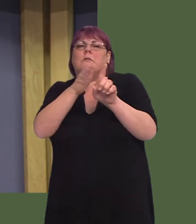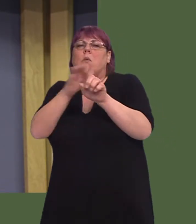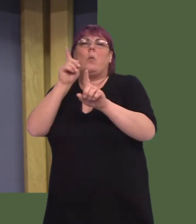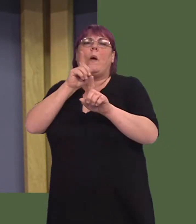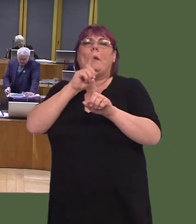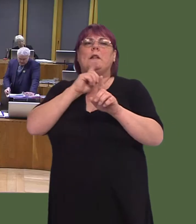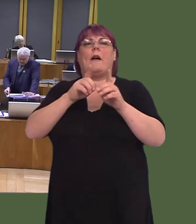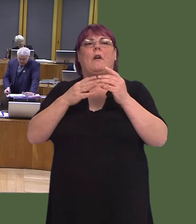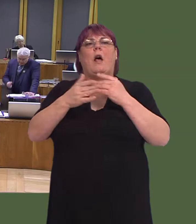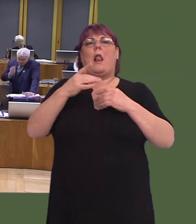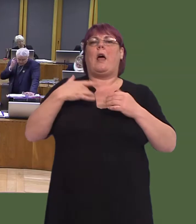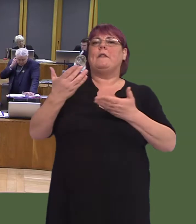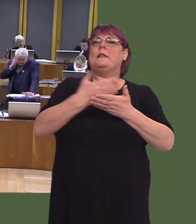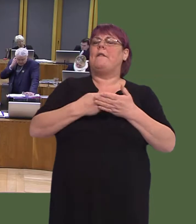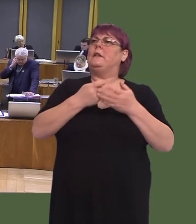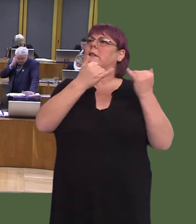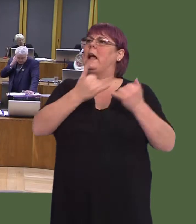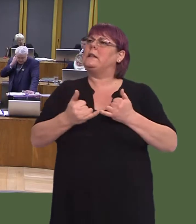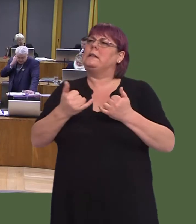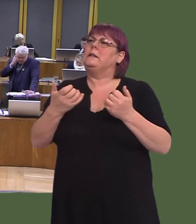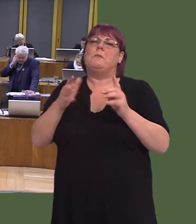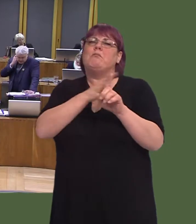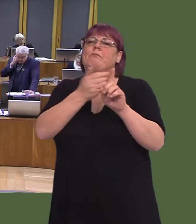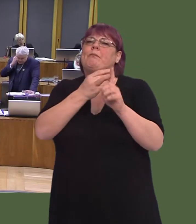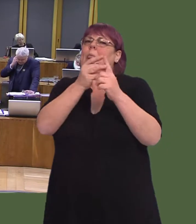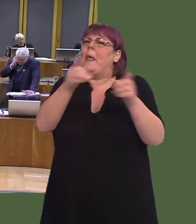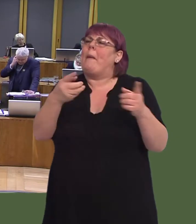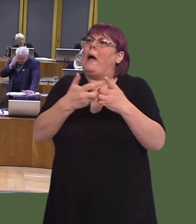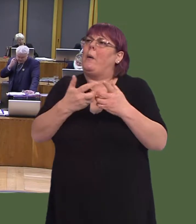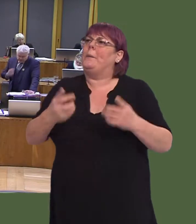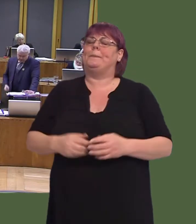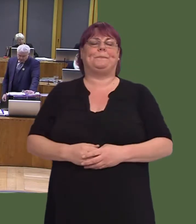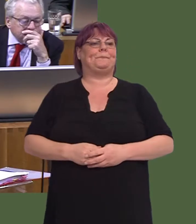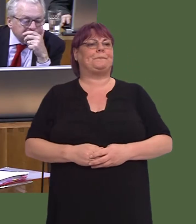Carwyn Jones AM: Well, from October of lastóof this year, I beg your pardonóCervical Screening